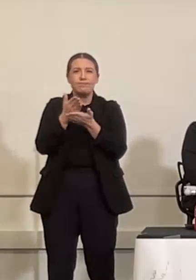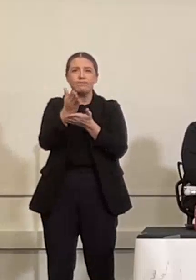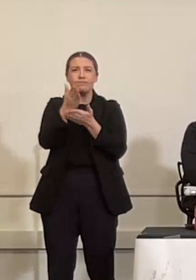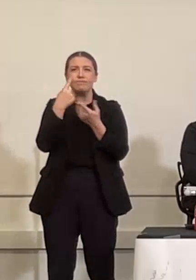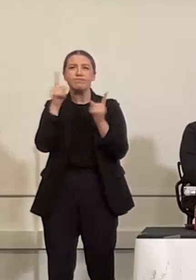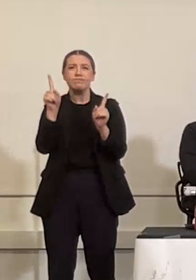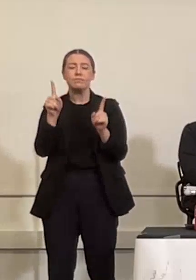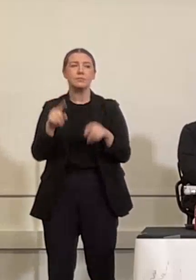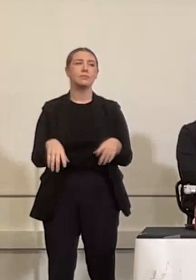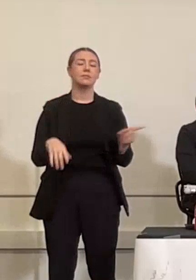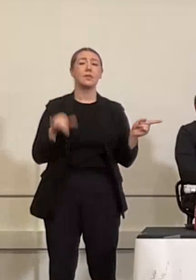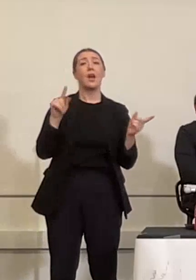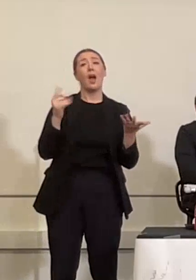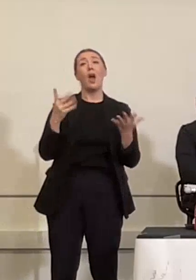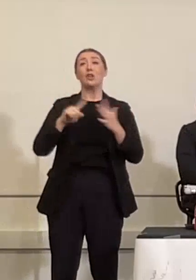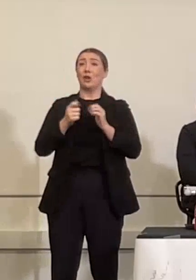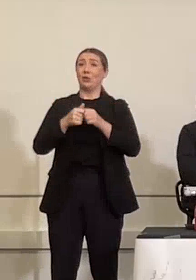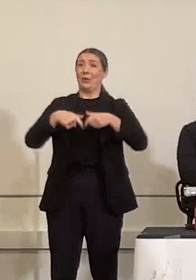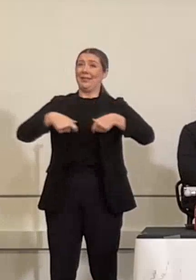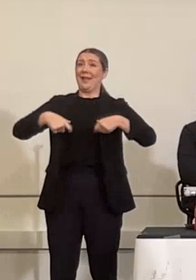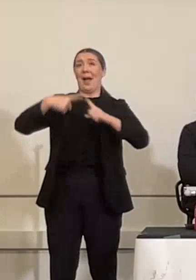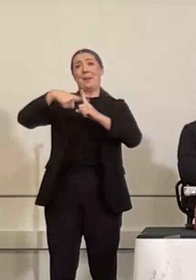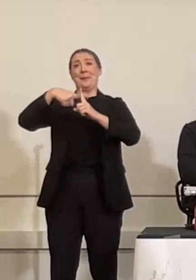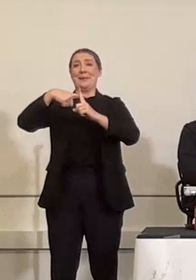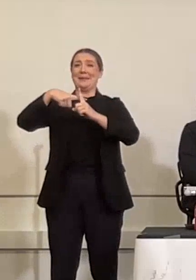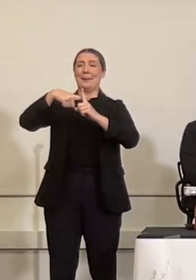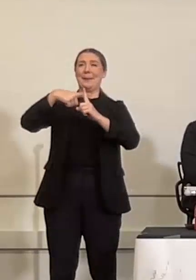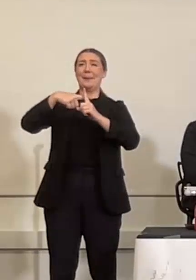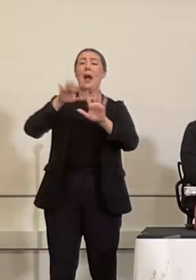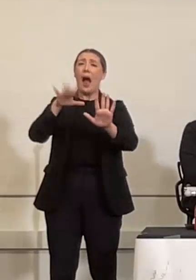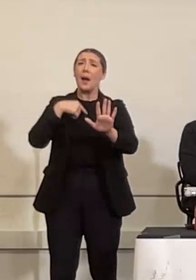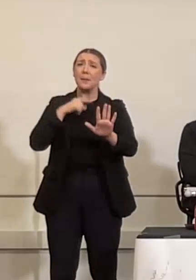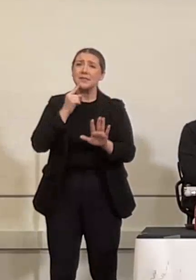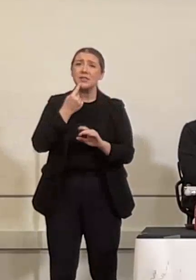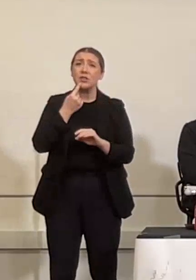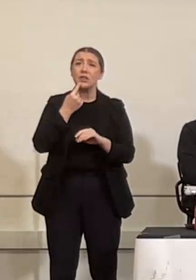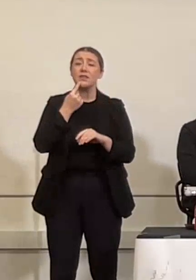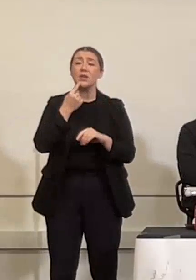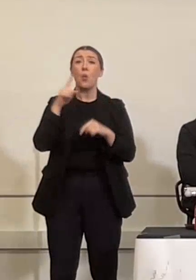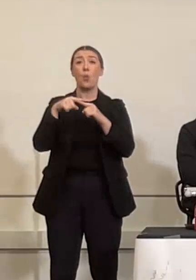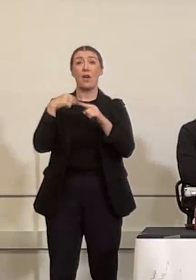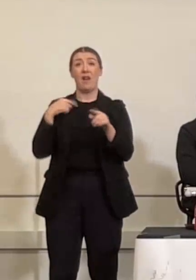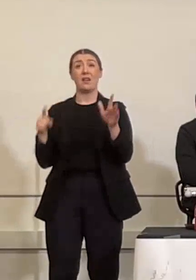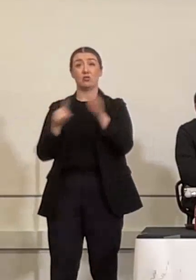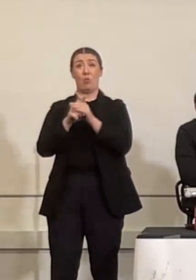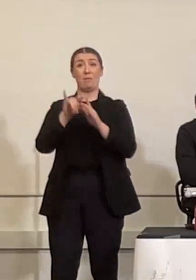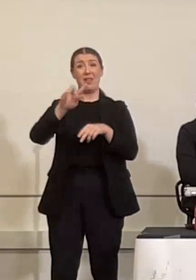Well what starts with optimism like I and I really mean that like when I show up in those meetings, I fully expect that